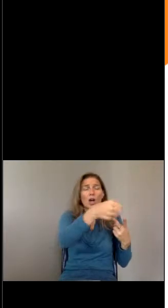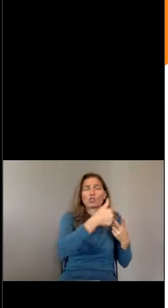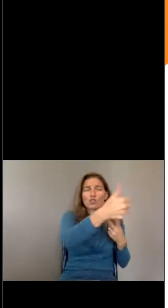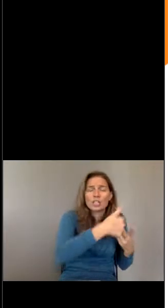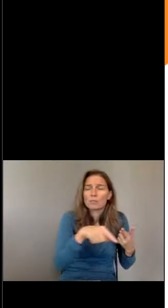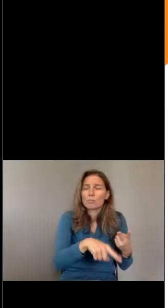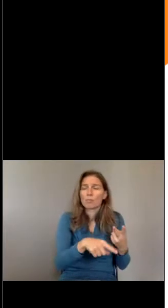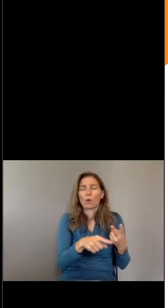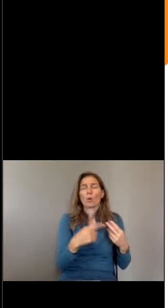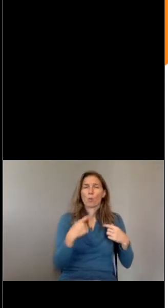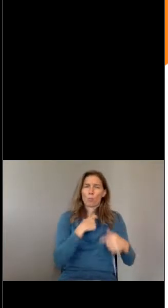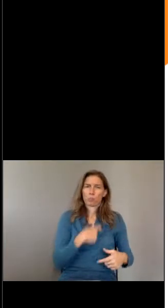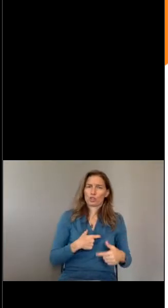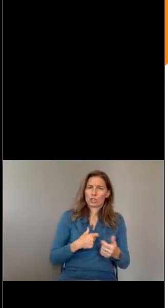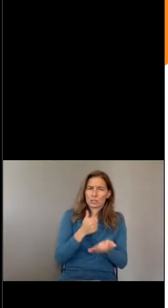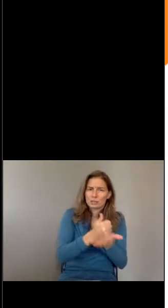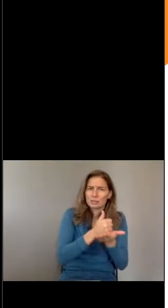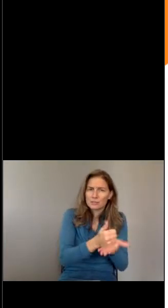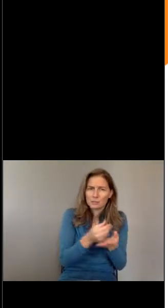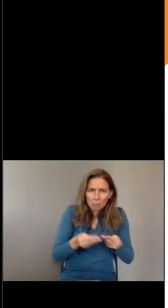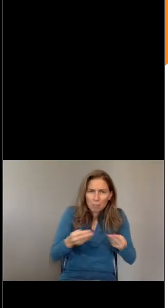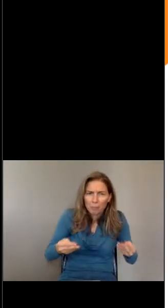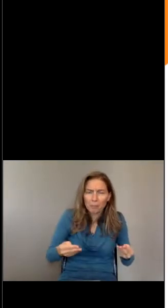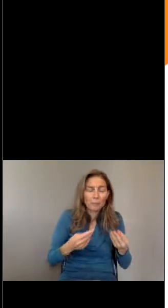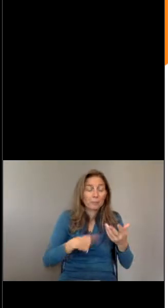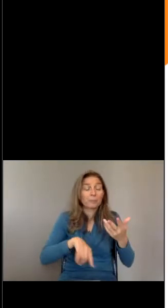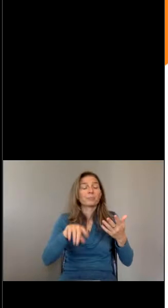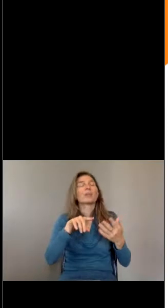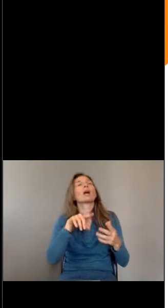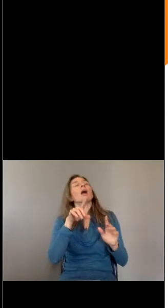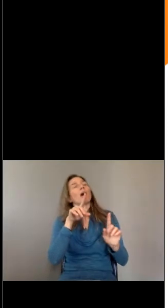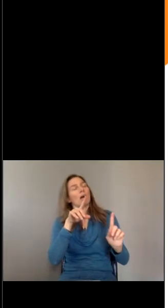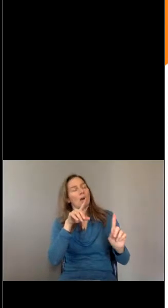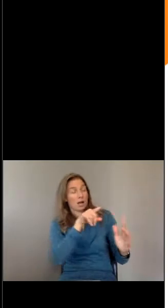how social protection schemes can take into account all these costs.